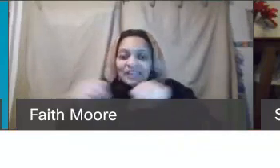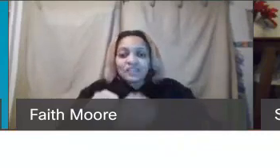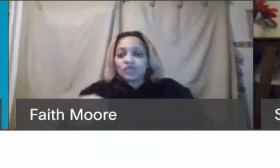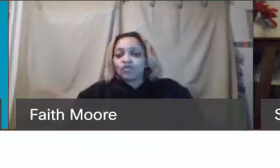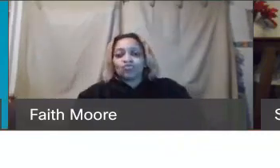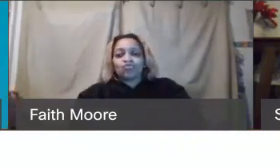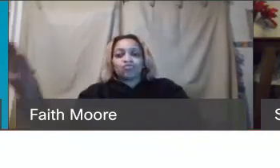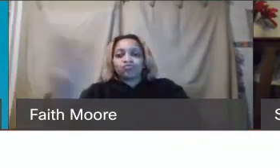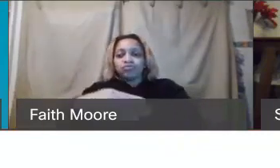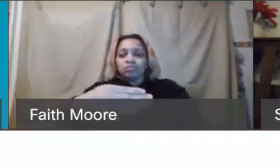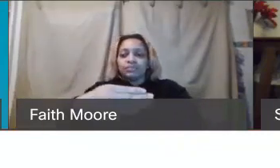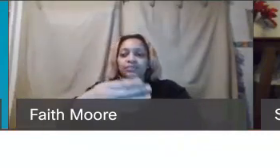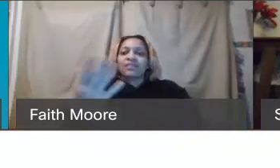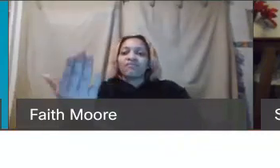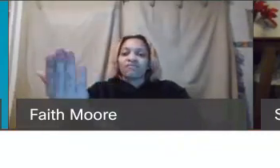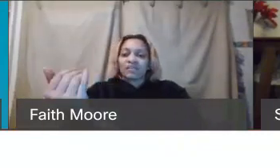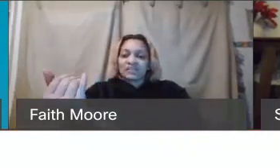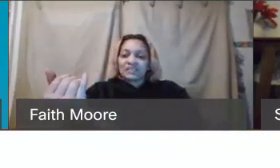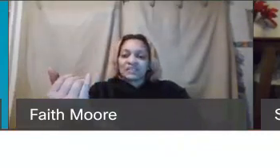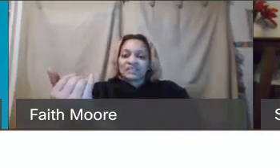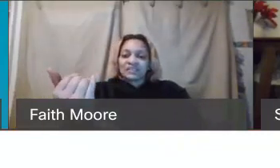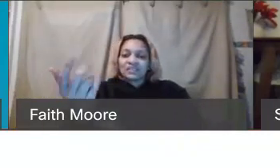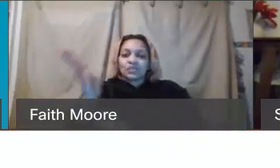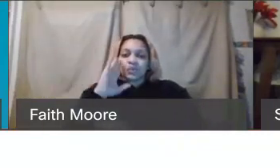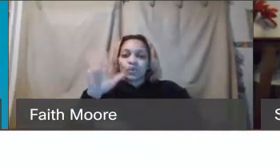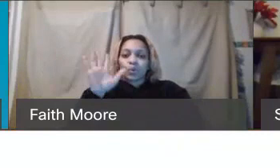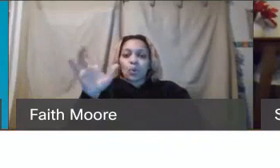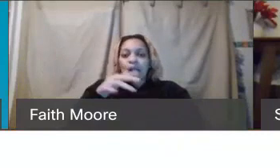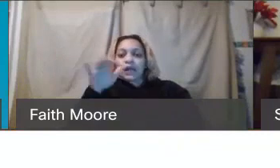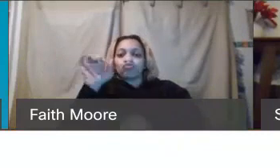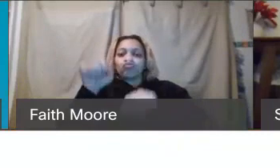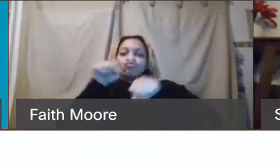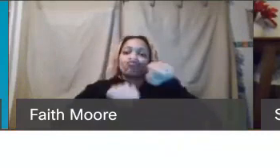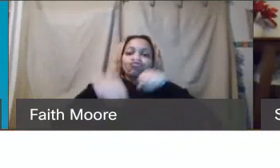And then you're going to wiggle the time into the existing lay by space still on the asphalt.